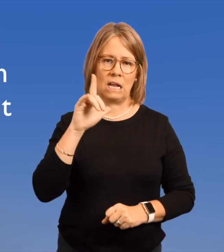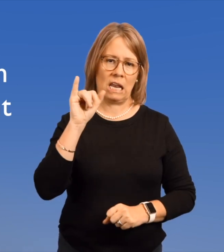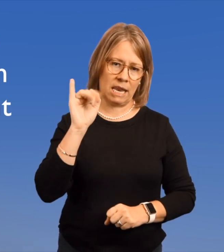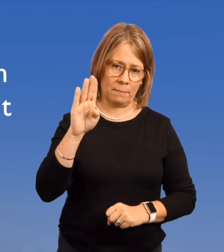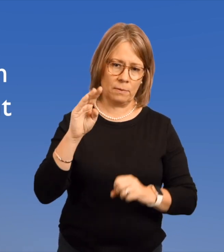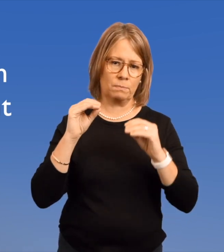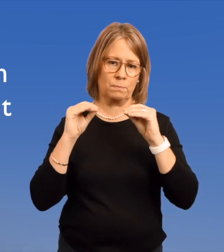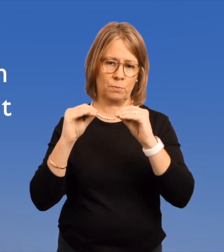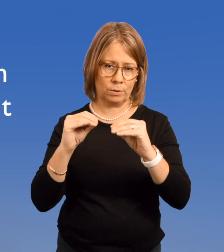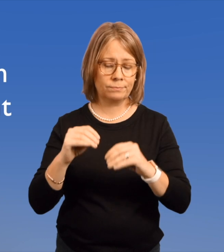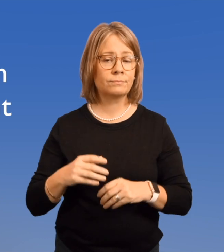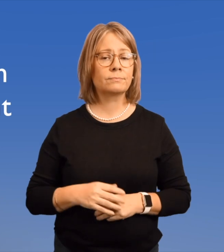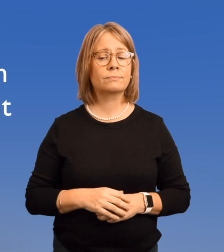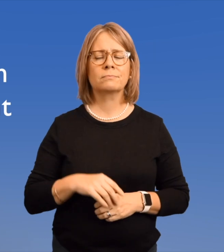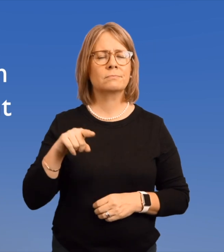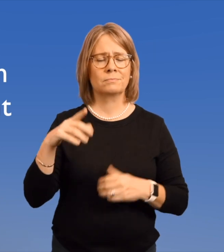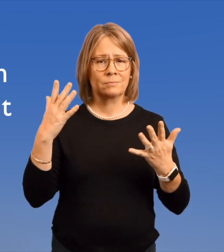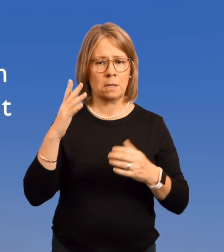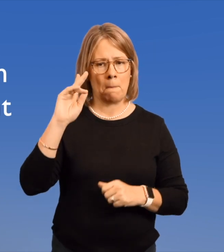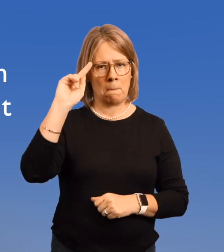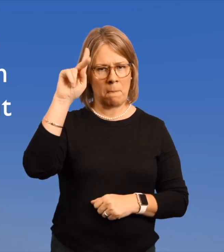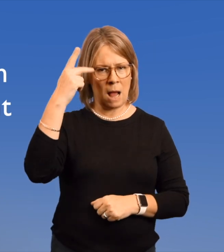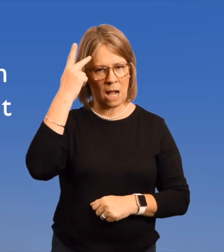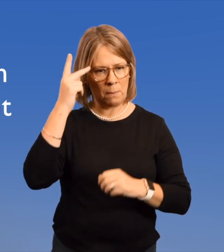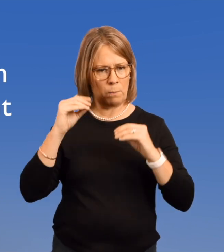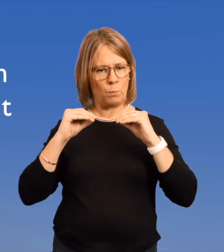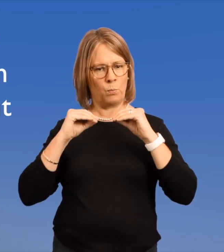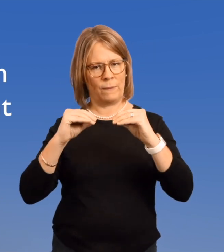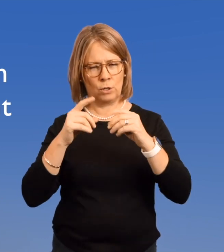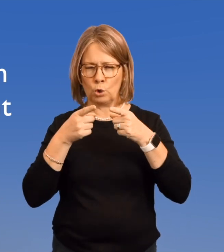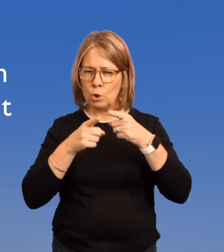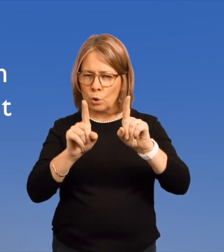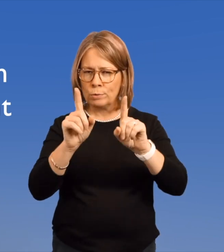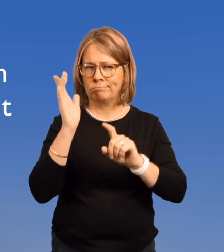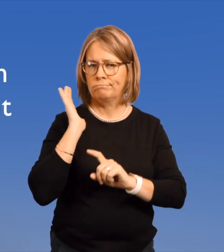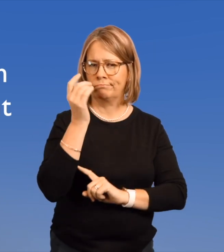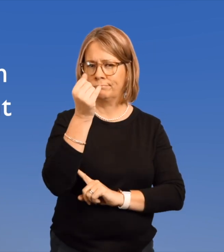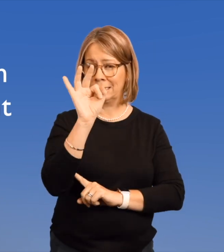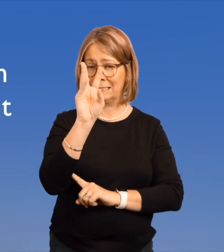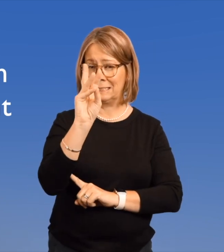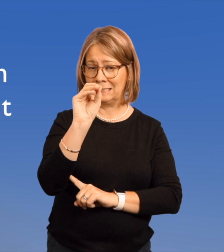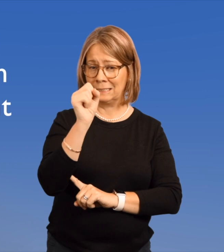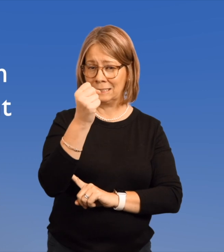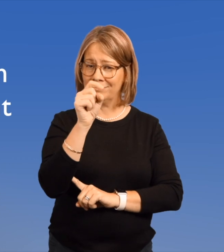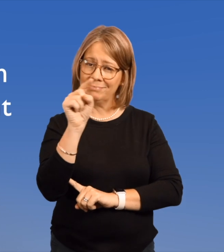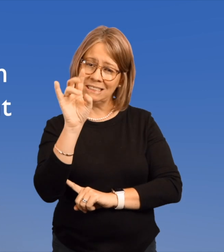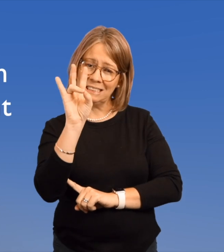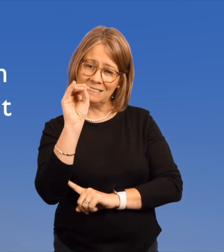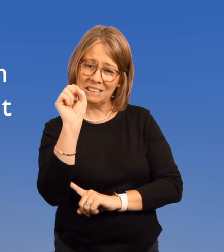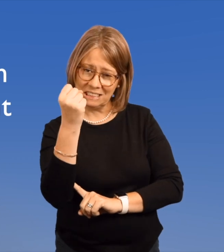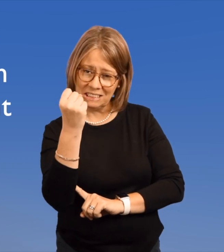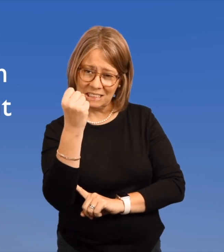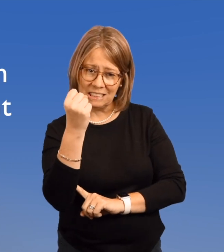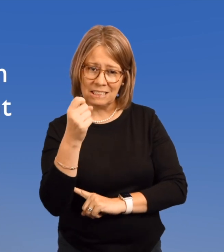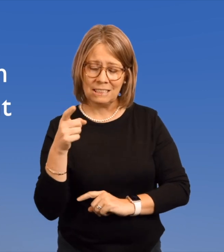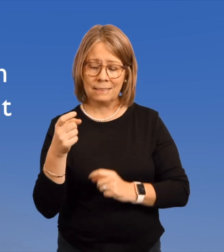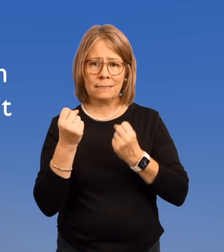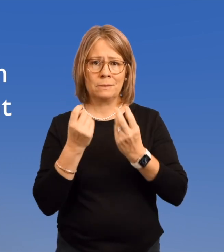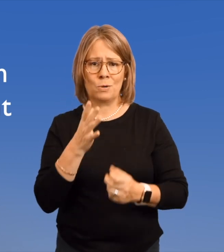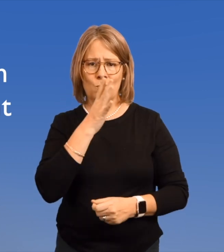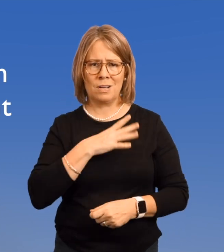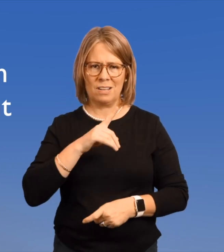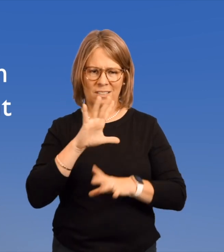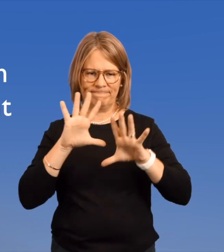Women's liberation movement was a political movement during the 1960s and 1970s